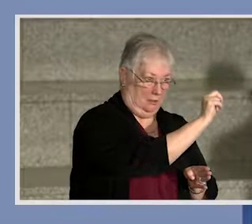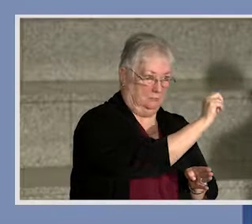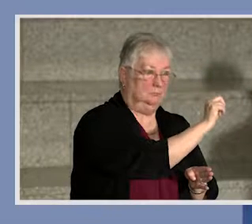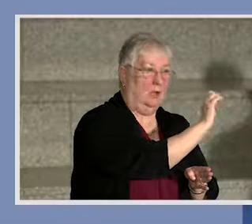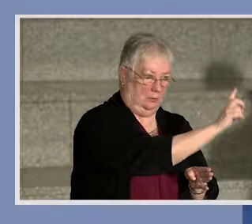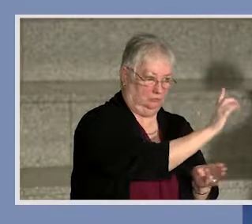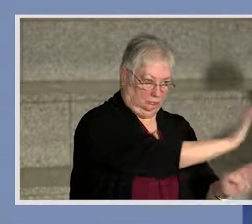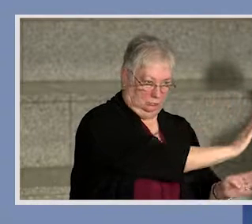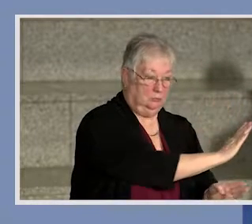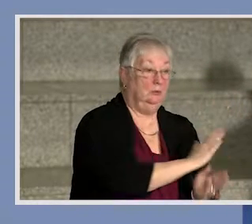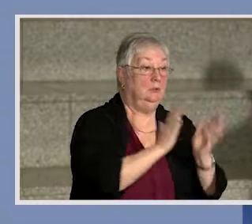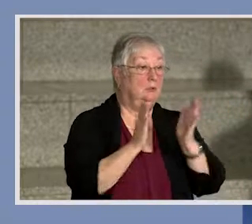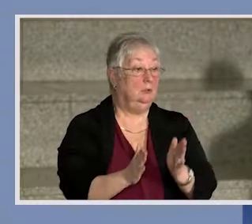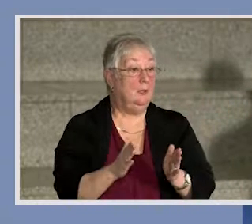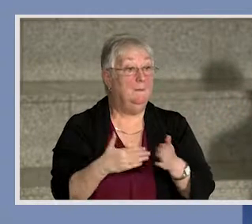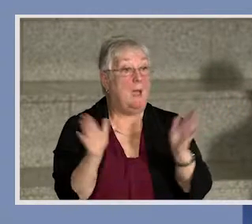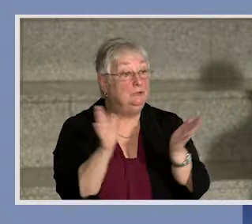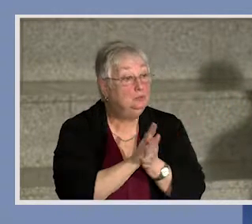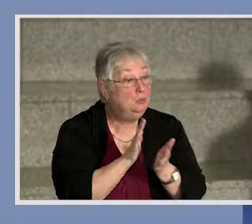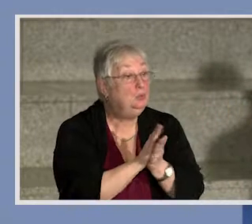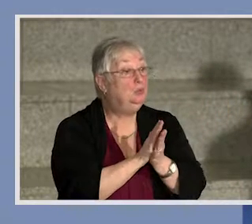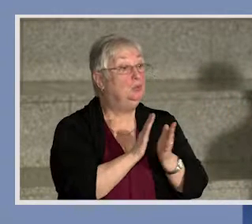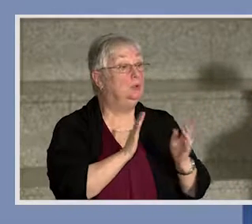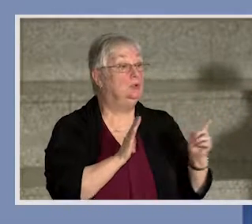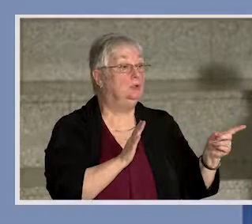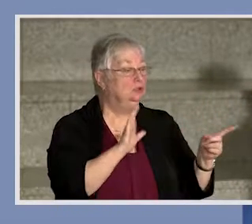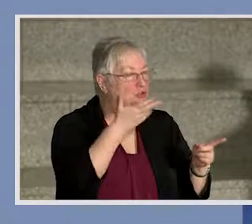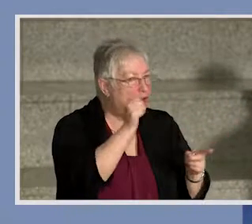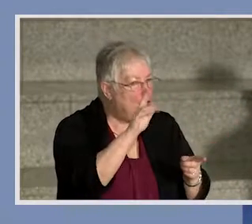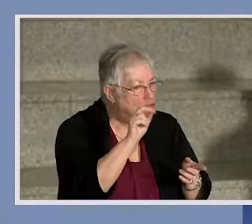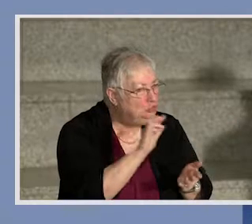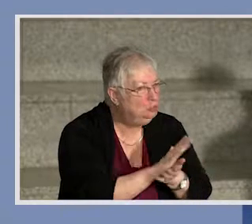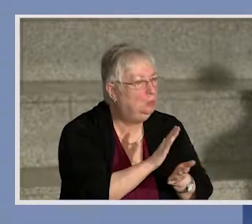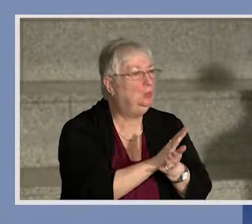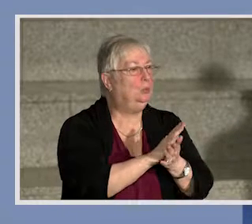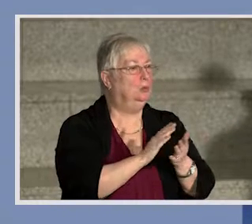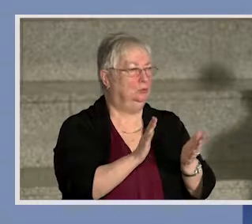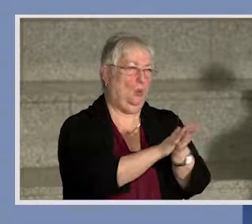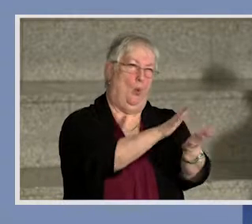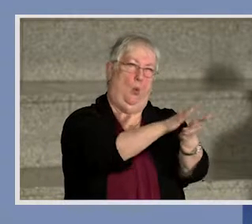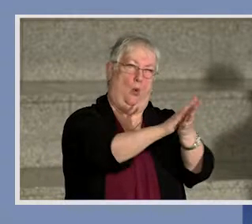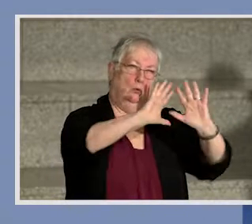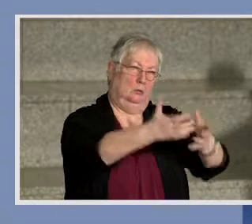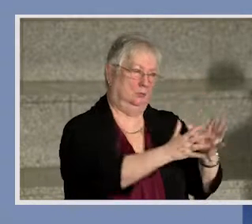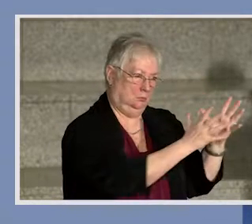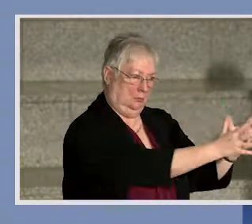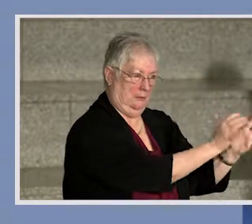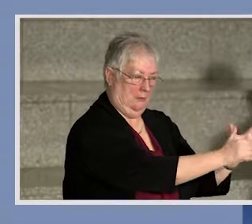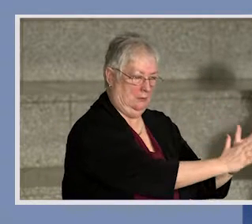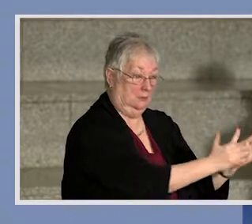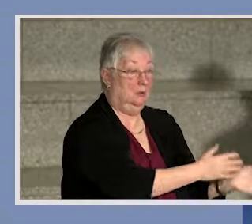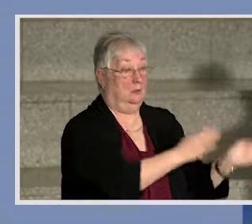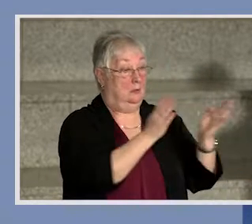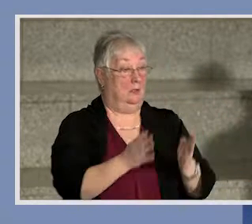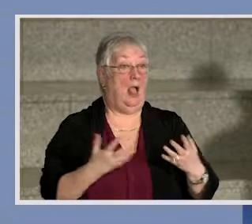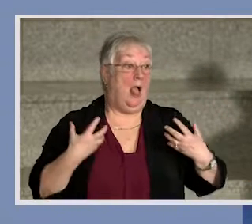ALL OF OUR EFFORTS TO EDUCATE PEOPLE BOTH YOUNG AND OLD. NEXT HEALTH AND HUMAN SERVICES. THOSE ARE THINGS LIKE